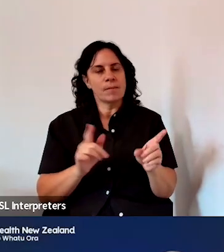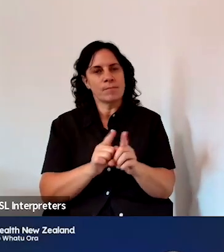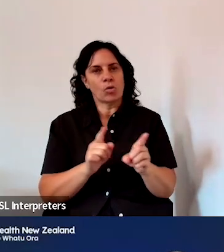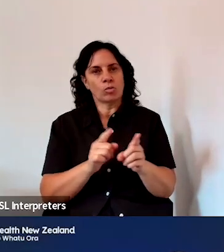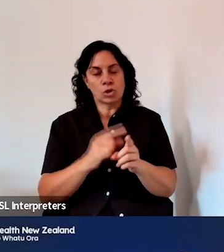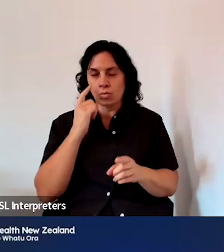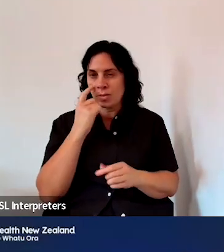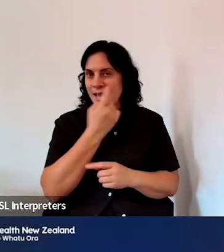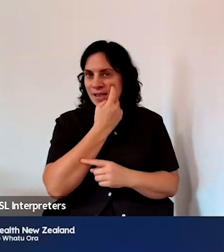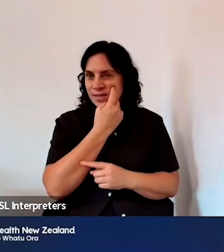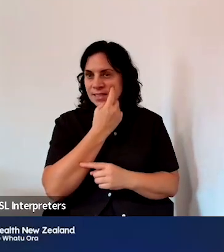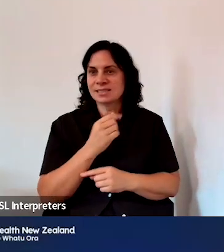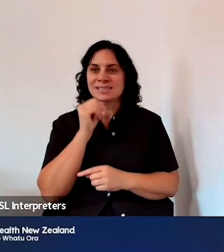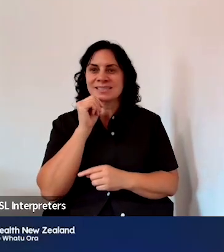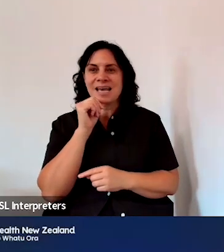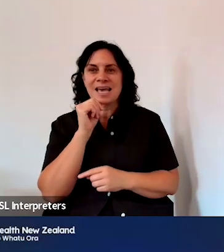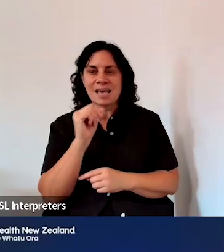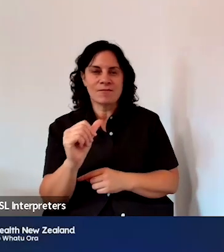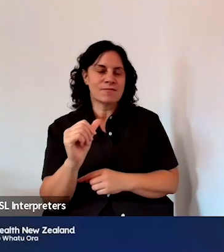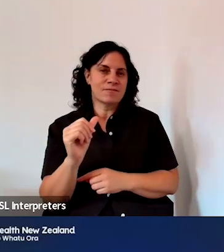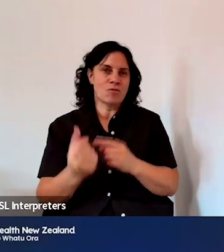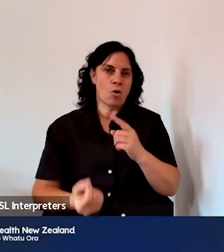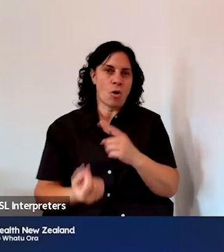where opportunities exist to lift young people up.